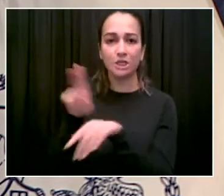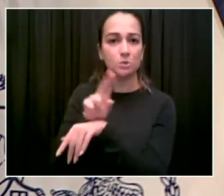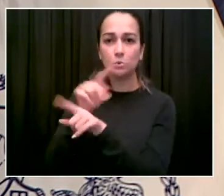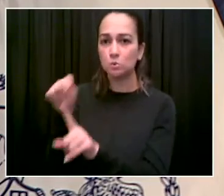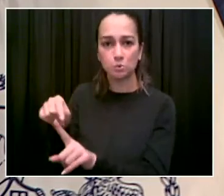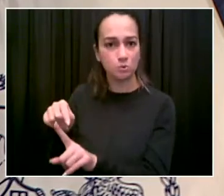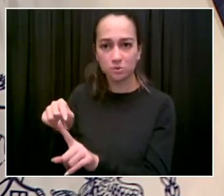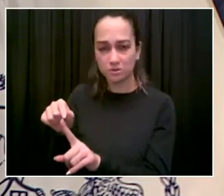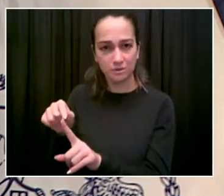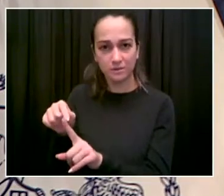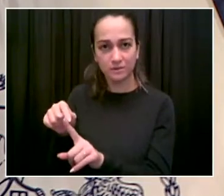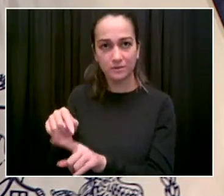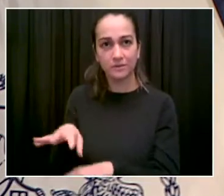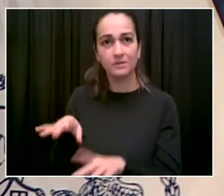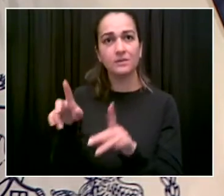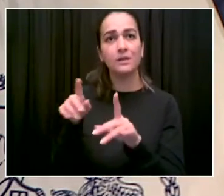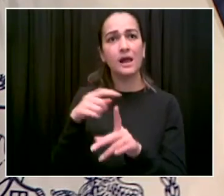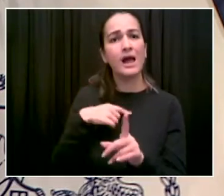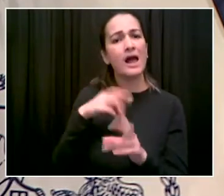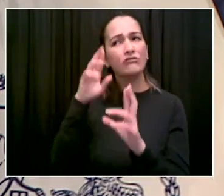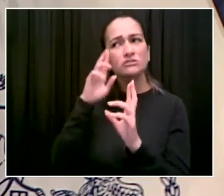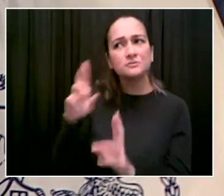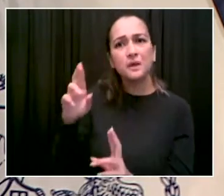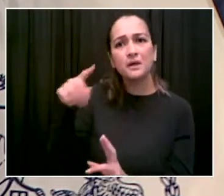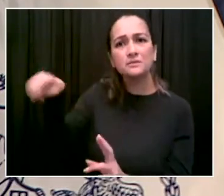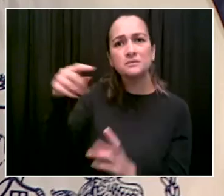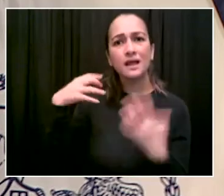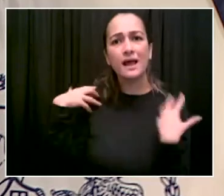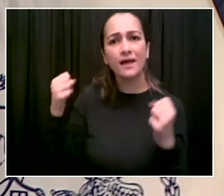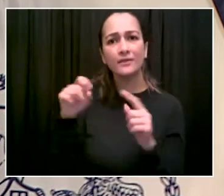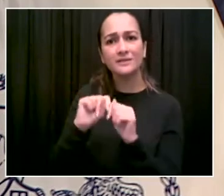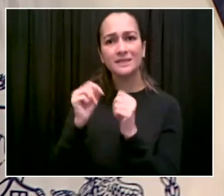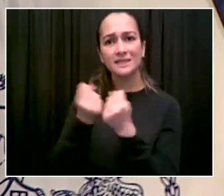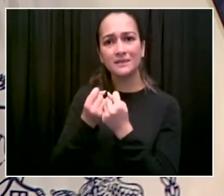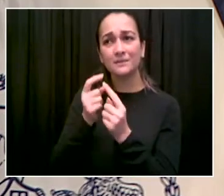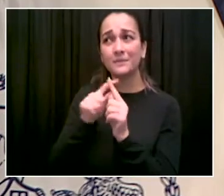ACHEIVE D. WINDOWS DO HAVE AN EFFECT AND THAT IS A FACT